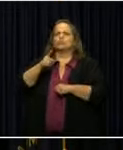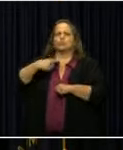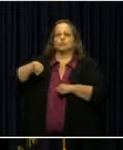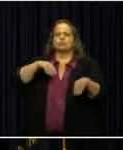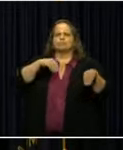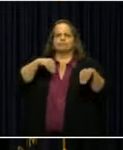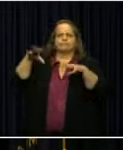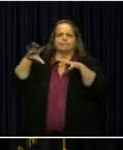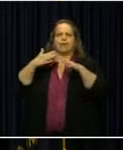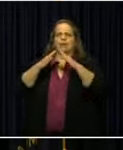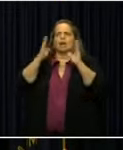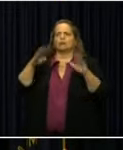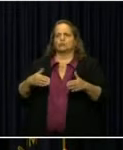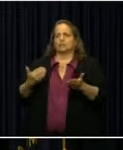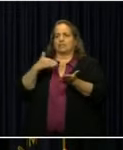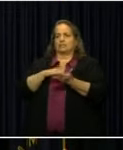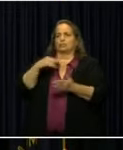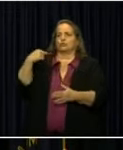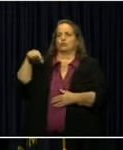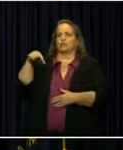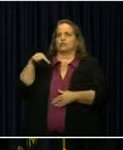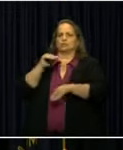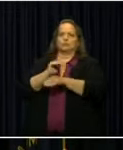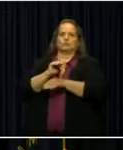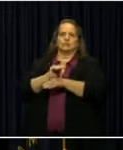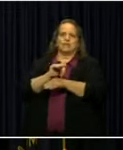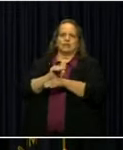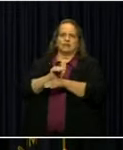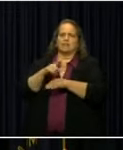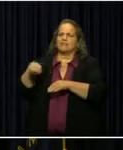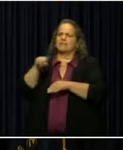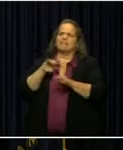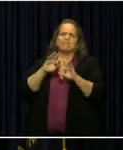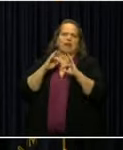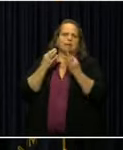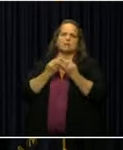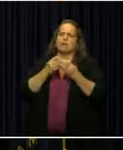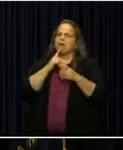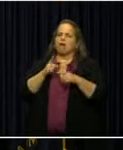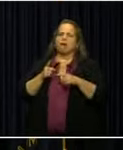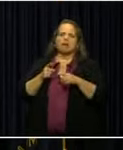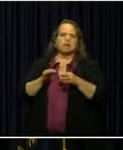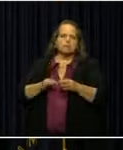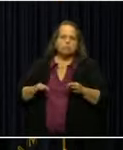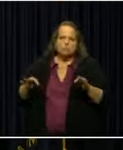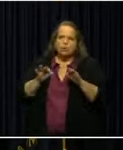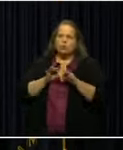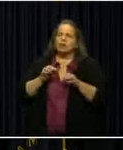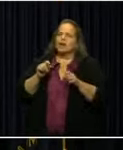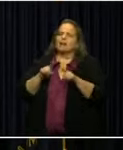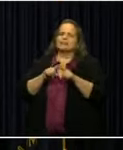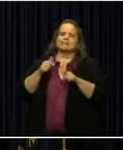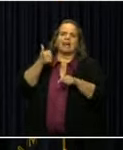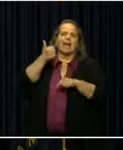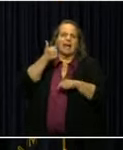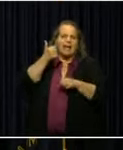KNOW ABOUT 70% THAT ARE 93%